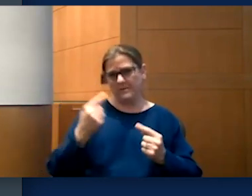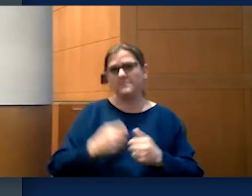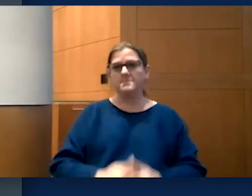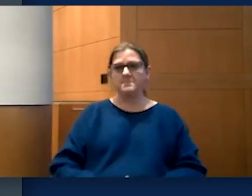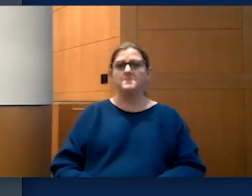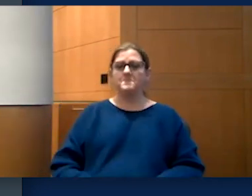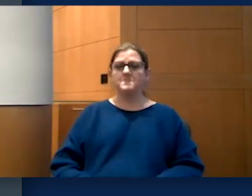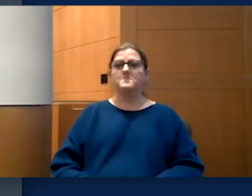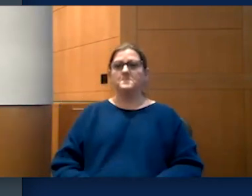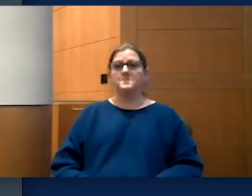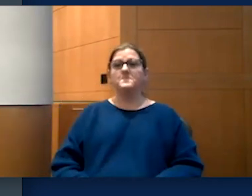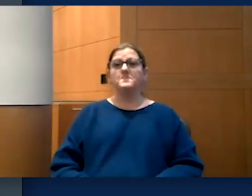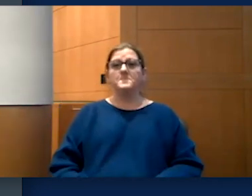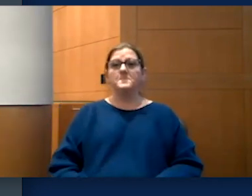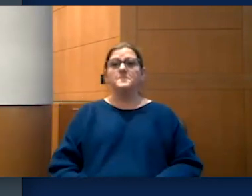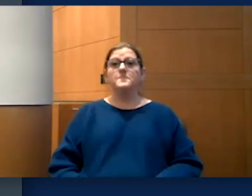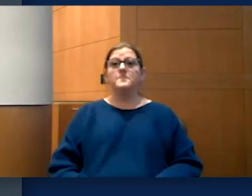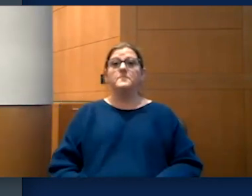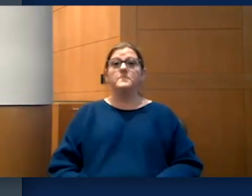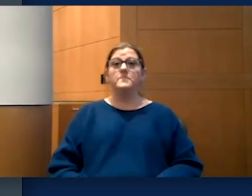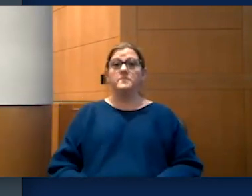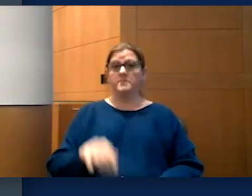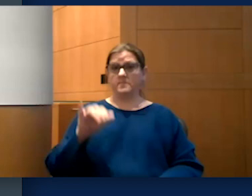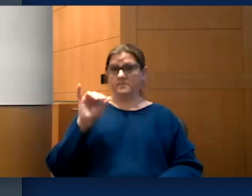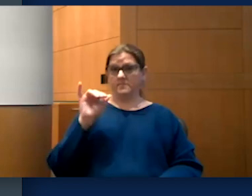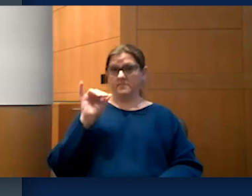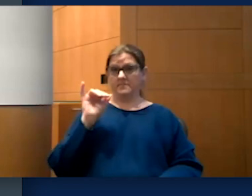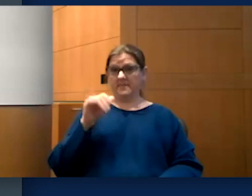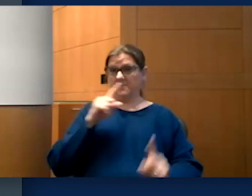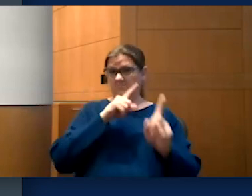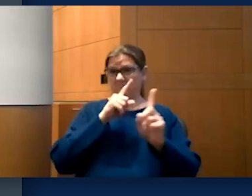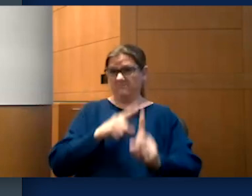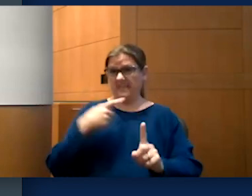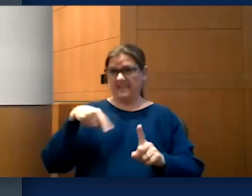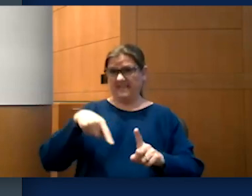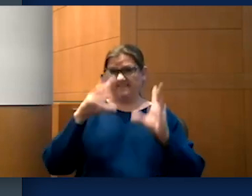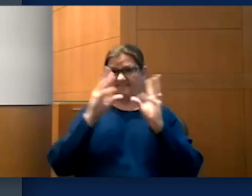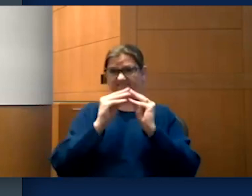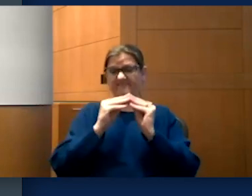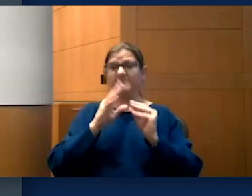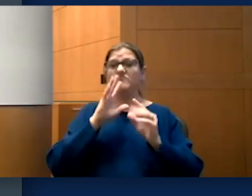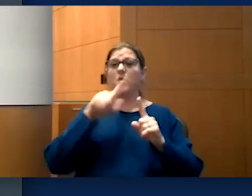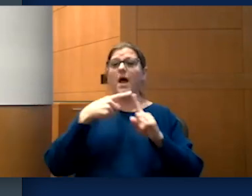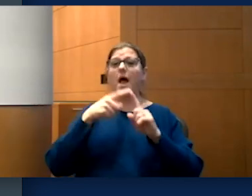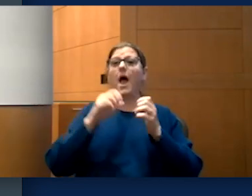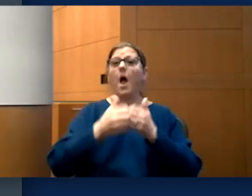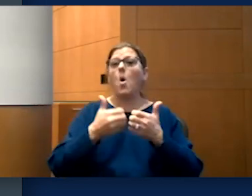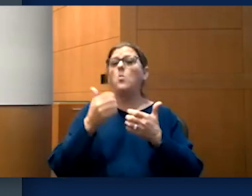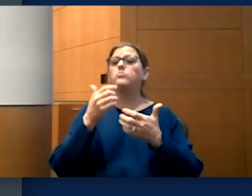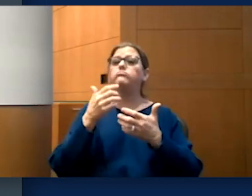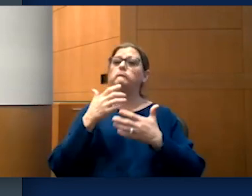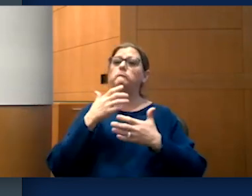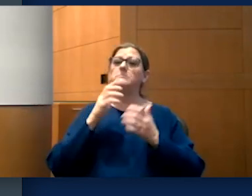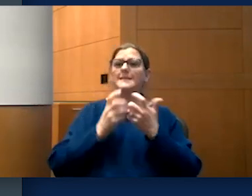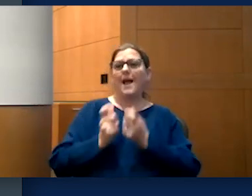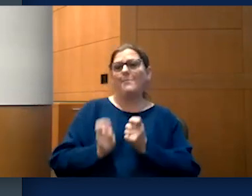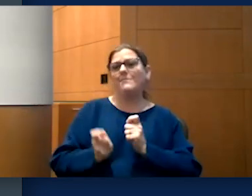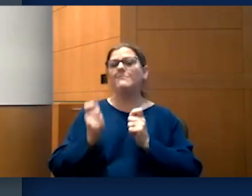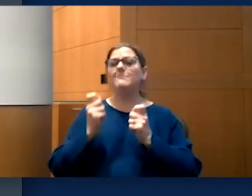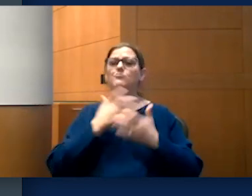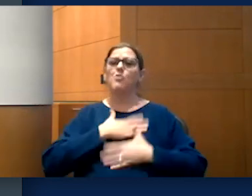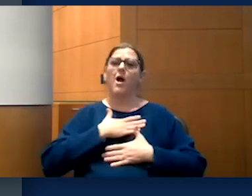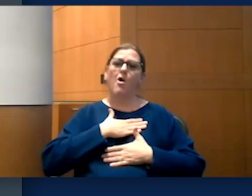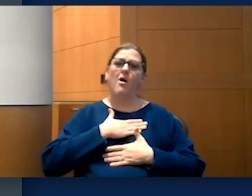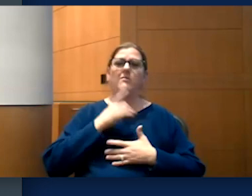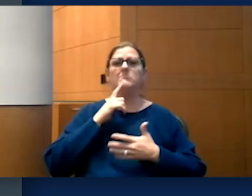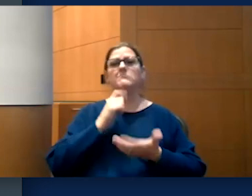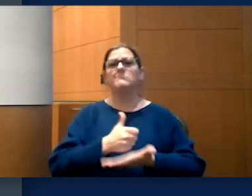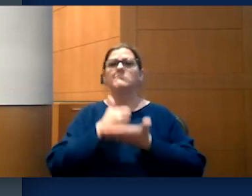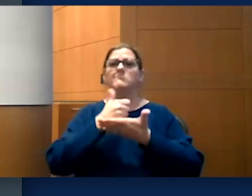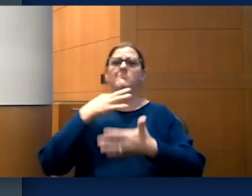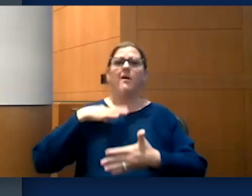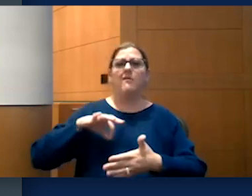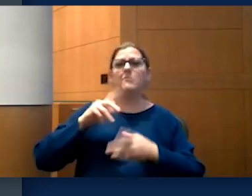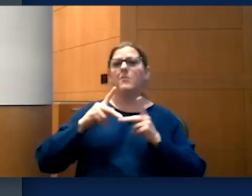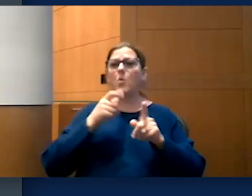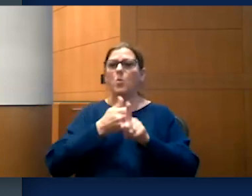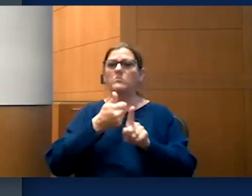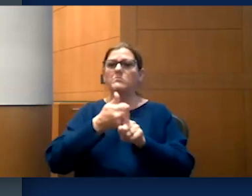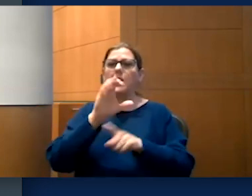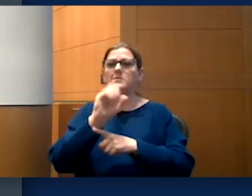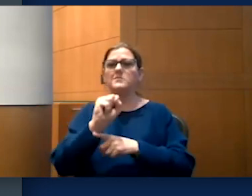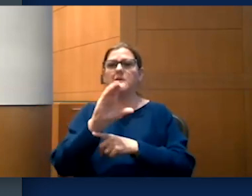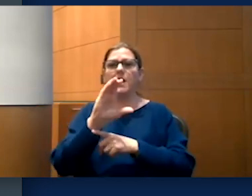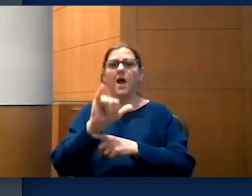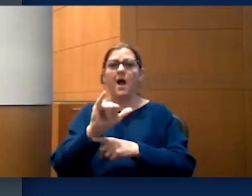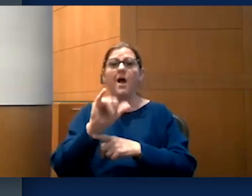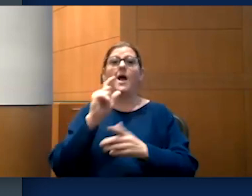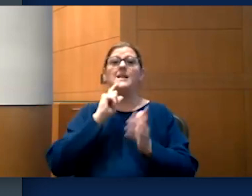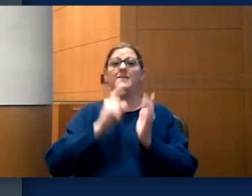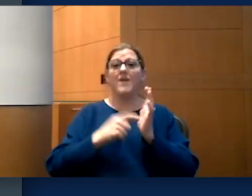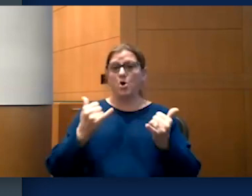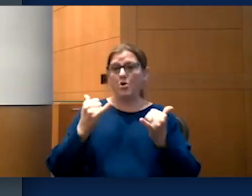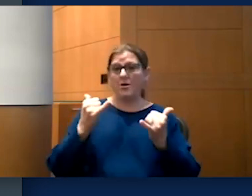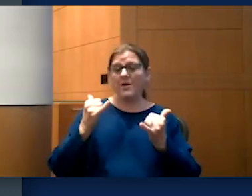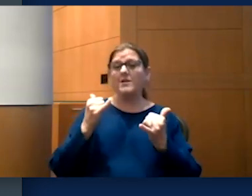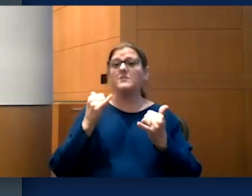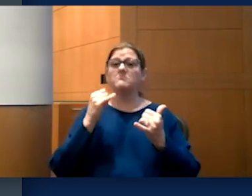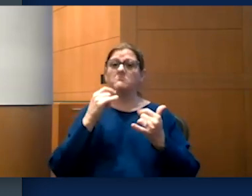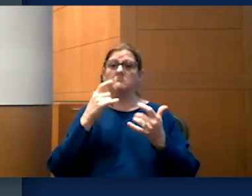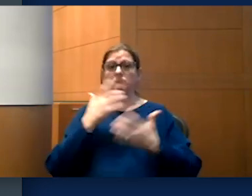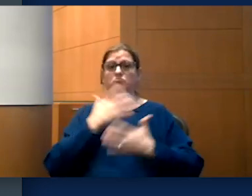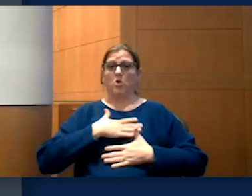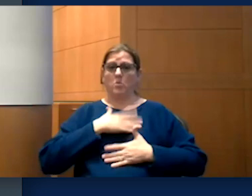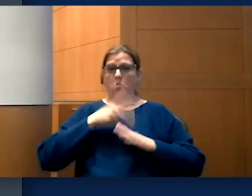Alright. So the objectives for our session today identify how adaptive recreation benefits participants with spinal cord injuries identify current adaptive recreation programs offered through you may and identify future goals for you, Mays.